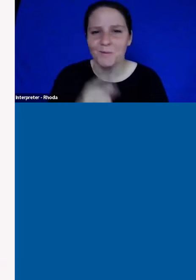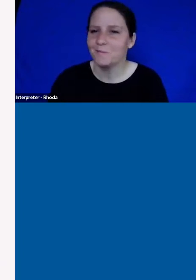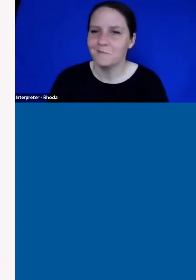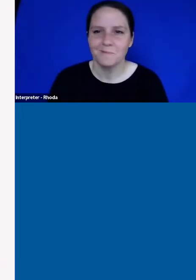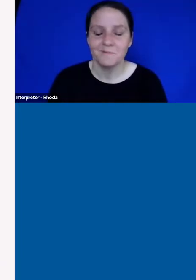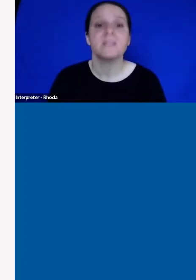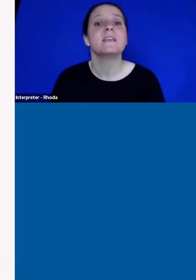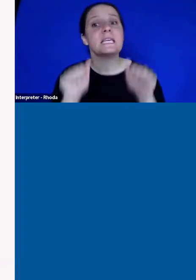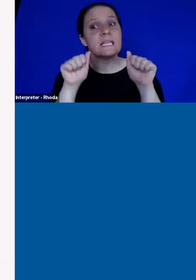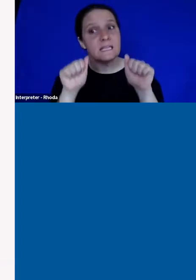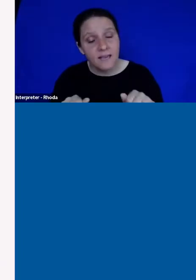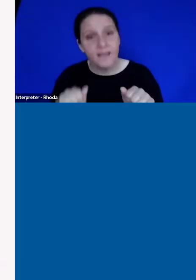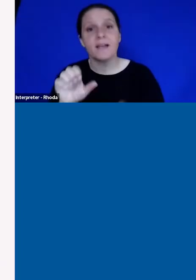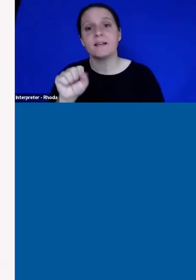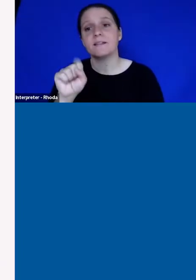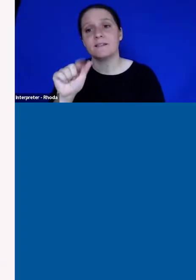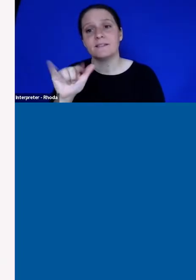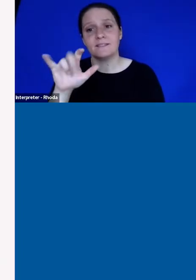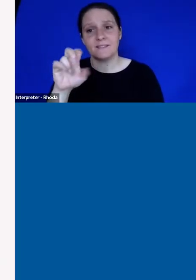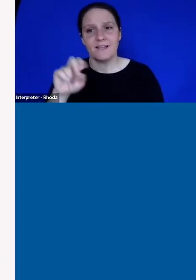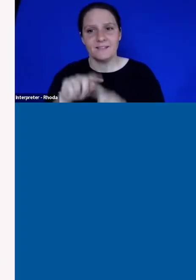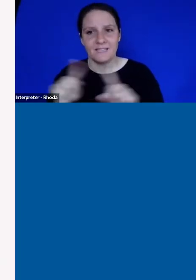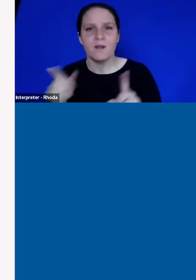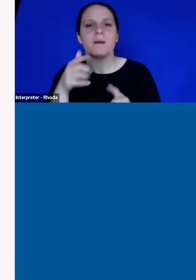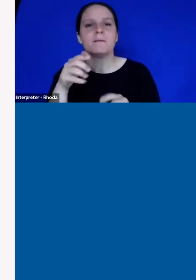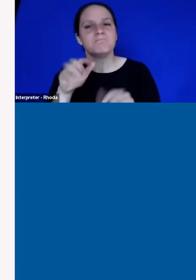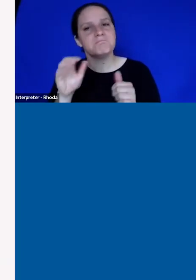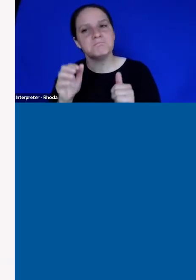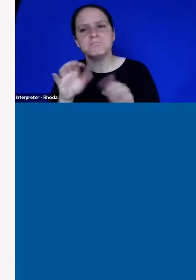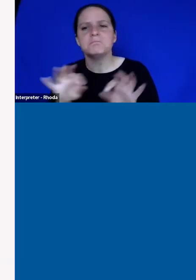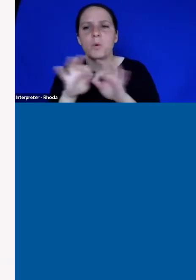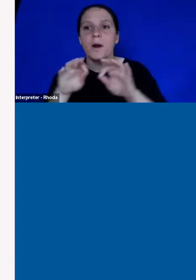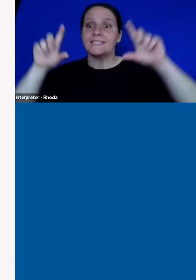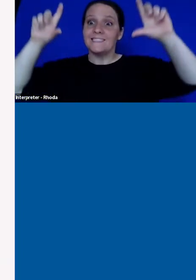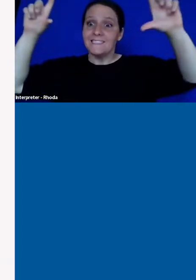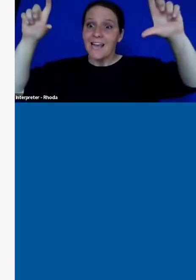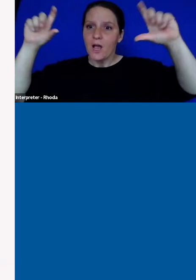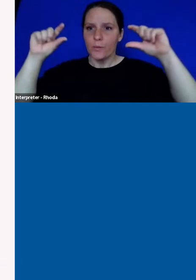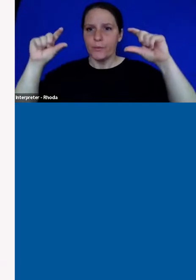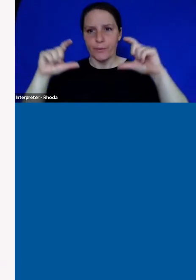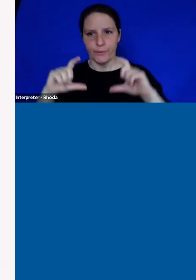but it's good to have a good hierarchy in sizes. Minimum spacing for the web content accessibility guides,